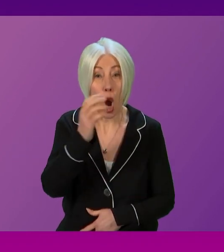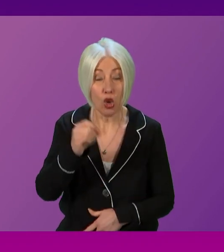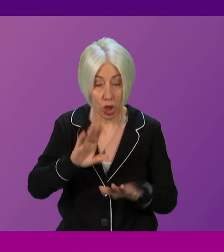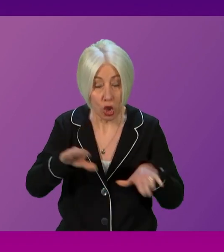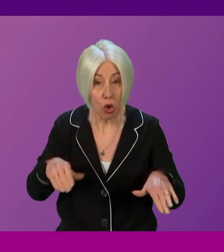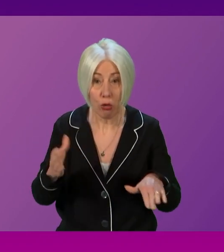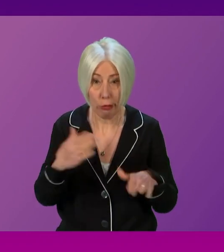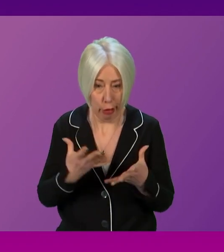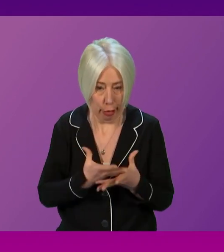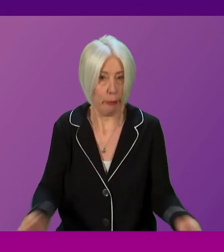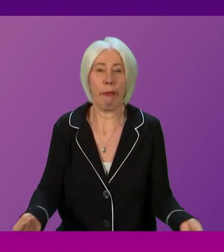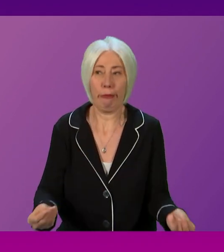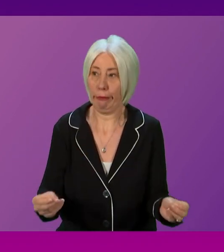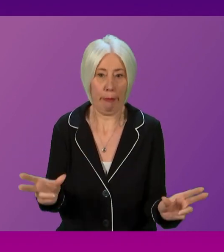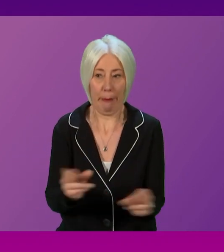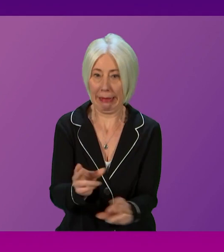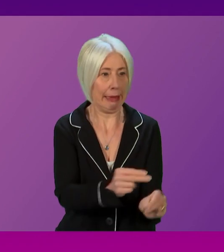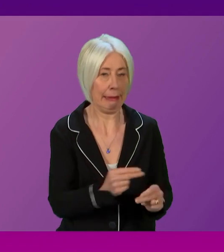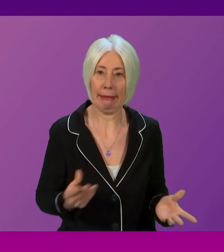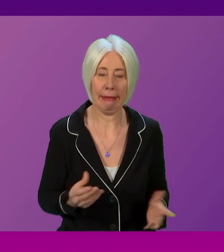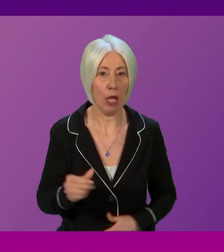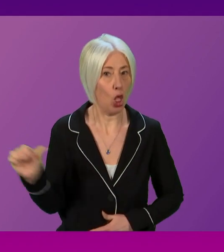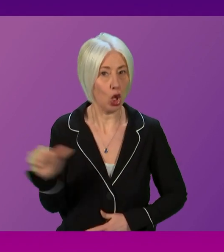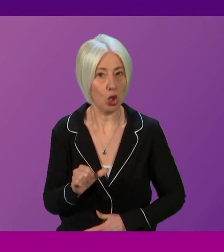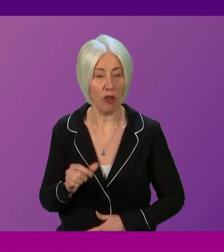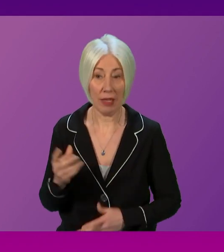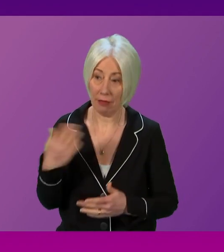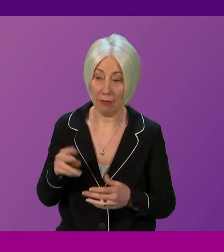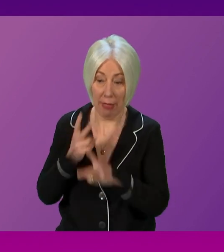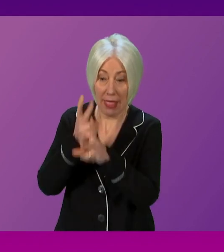have gone missing when they should have been effectively in the care of the Home